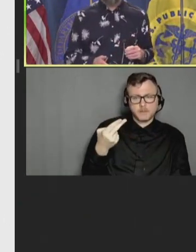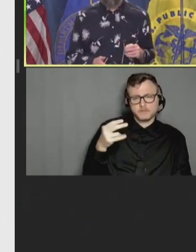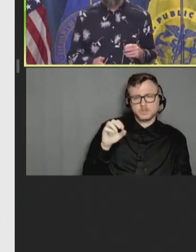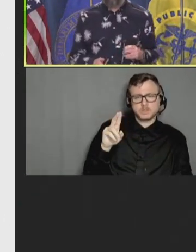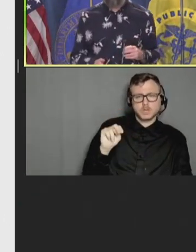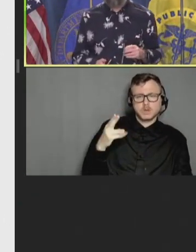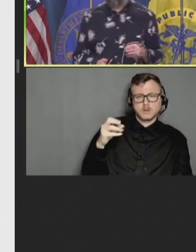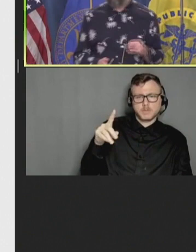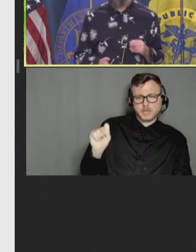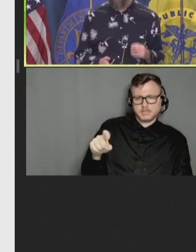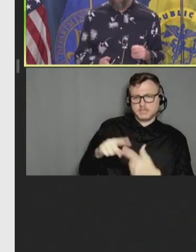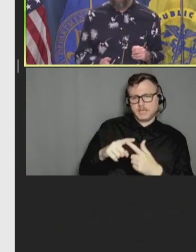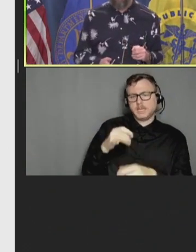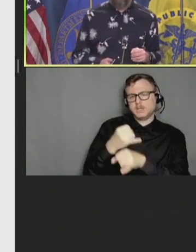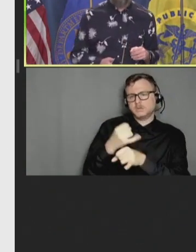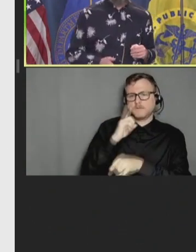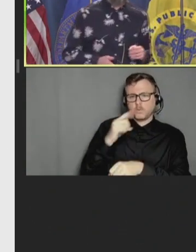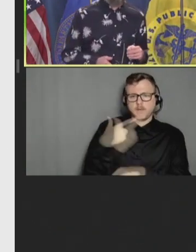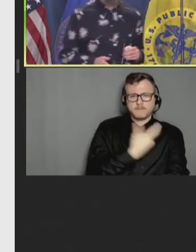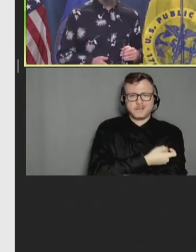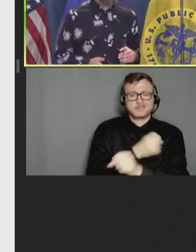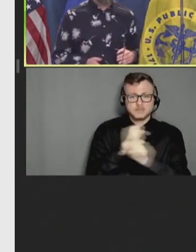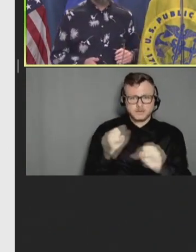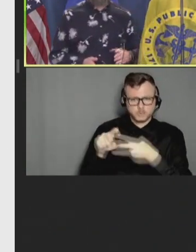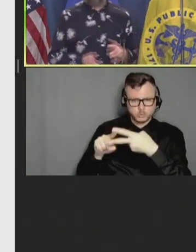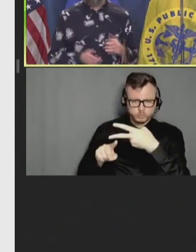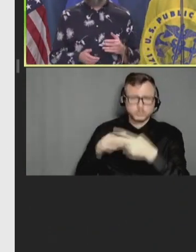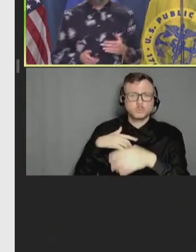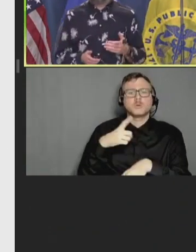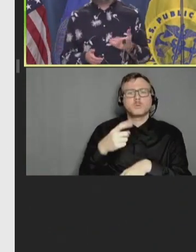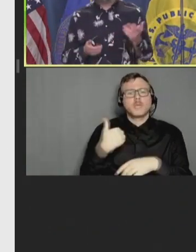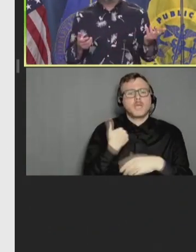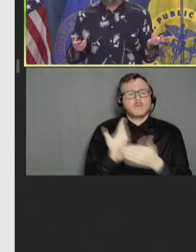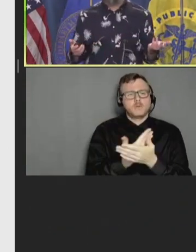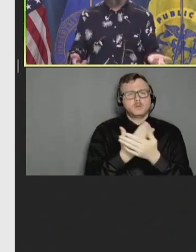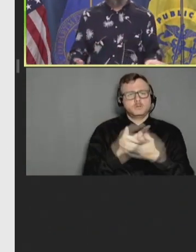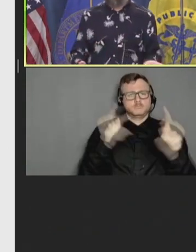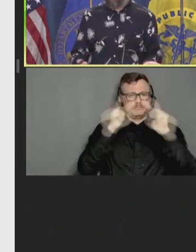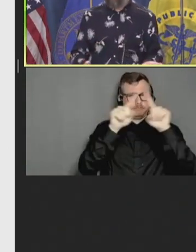Institute for Vaccine Safety. And we built a landing page called Let's Talk Vaccines.